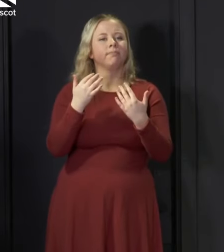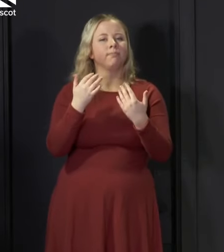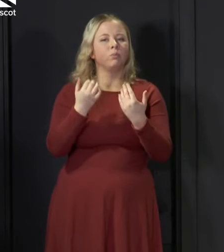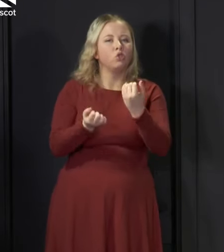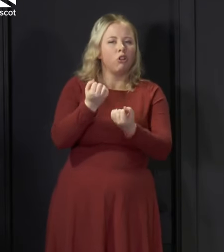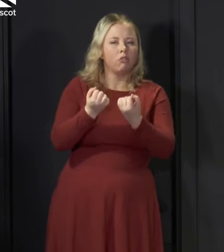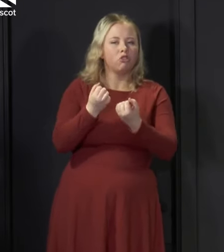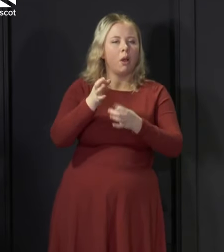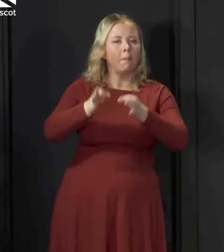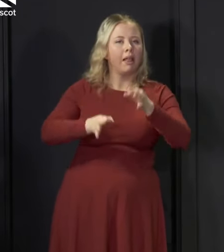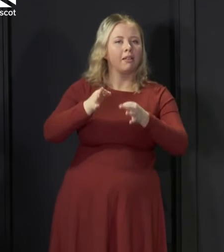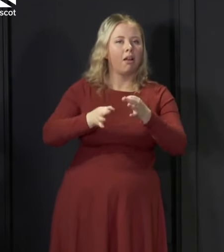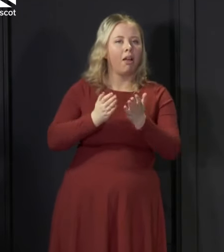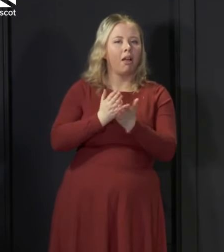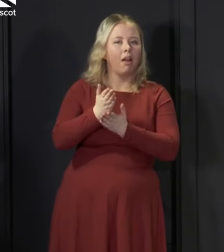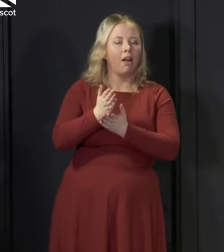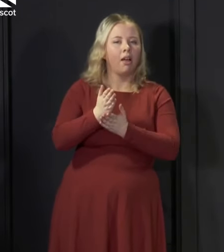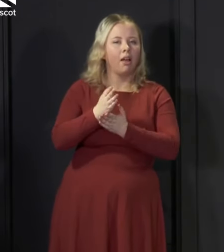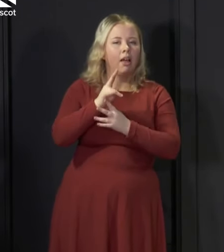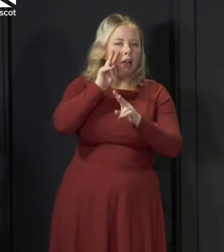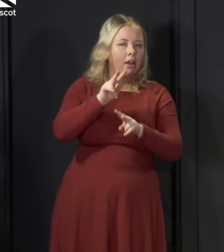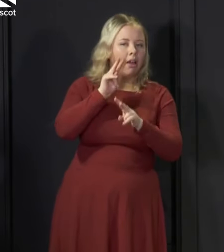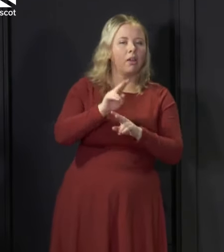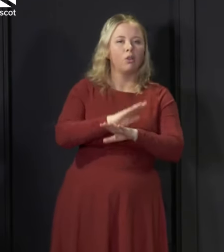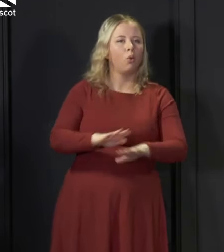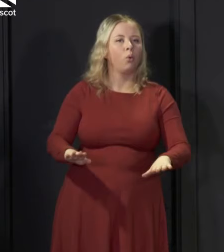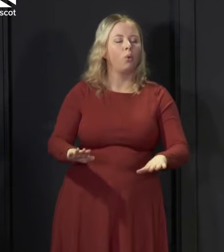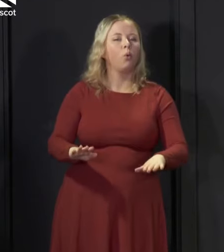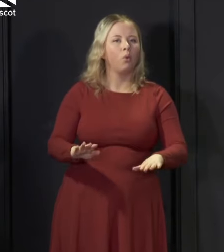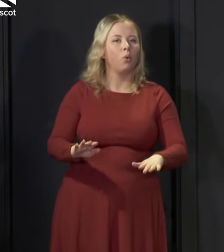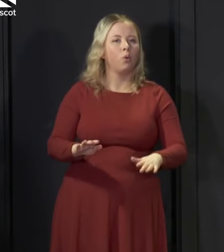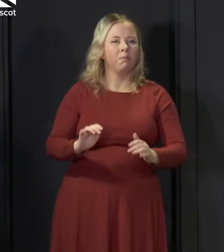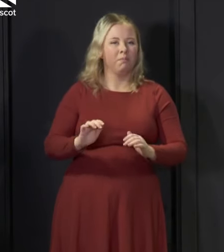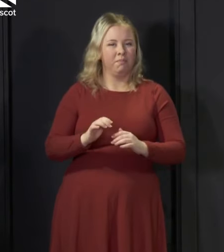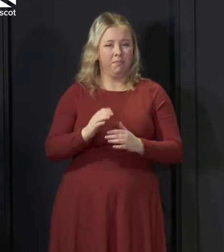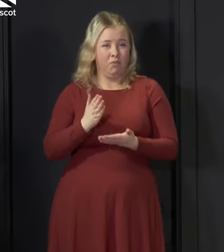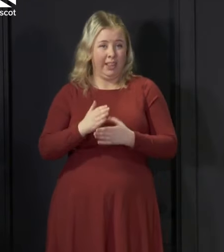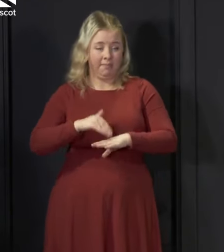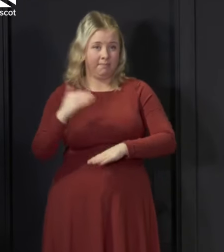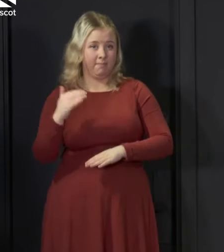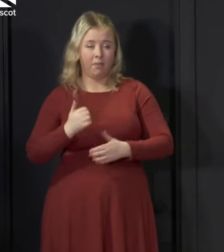this virus through the prism of our political persuasions or political opinions on things.